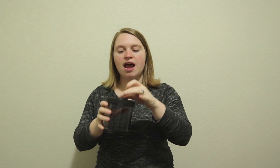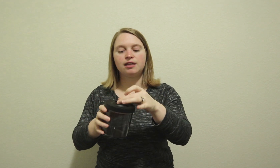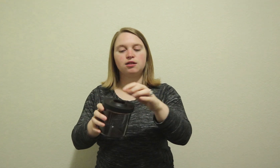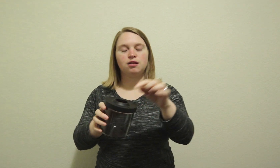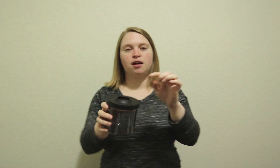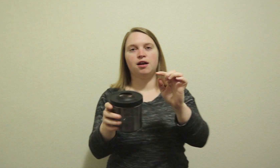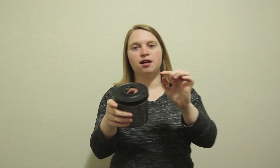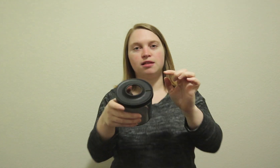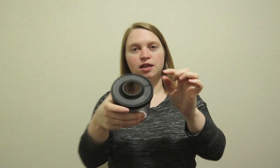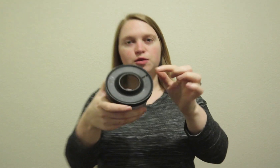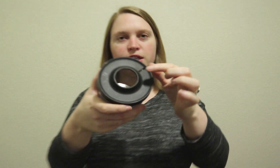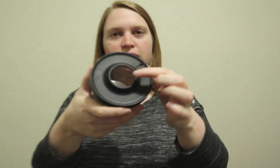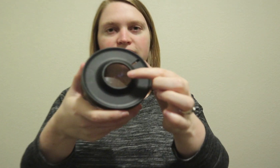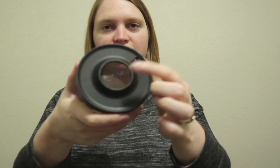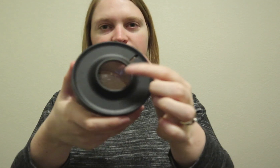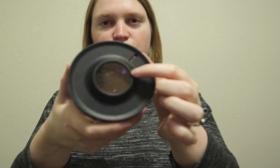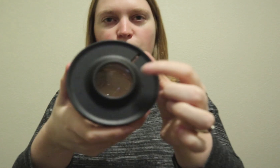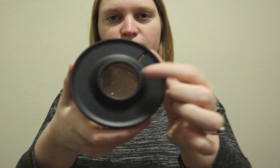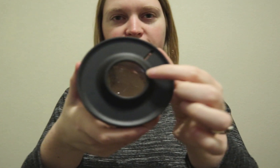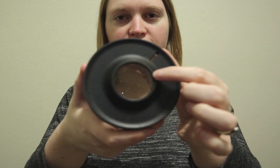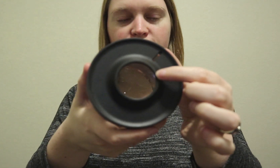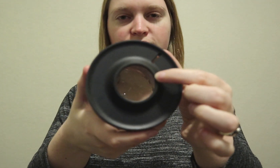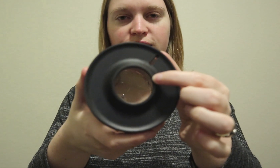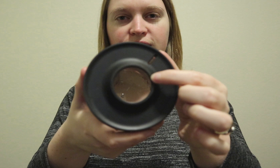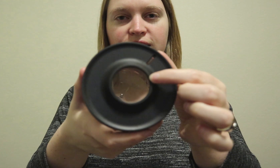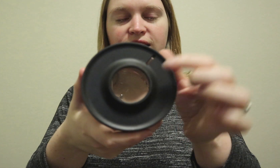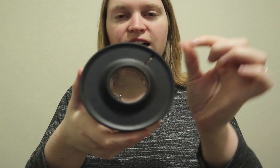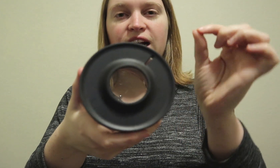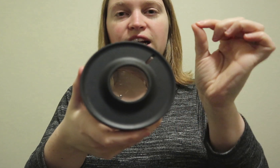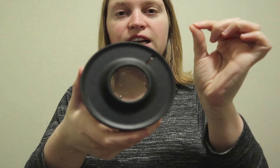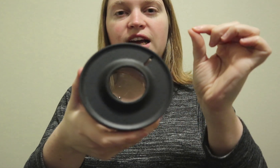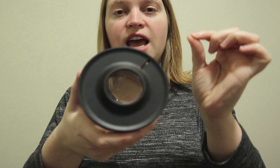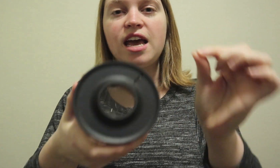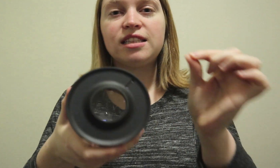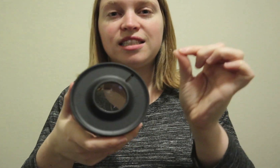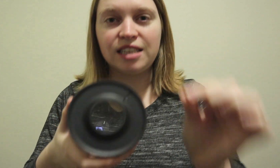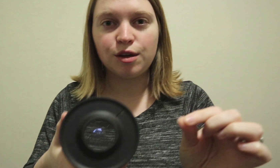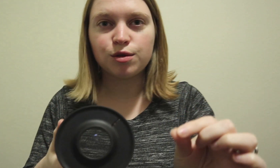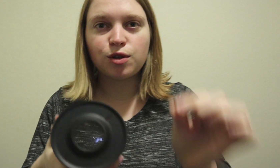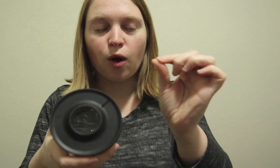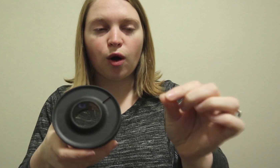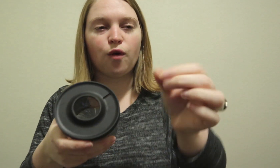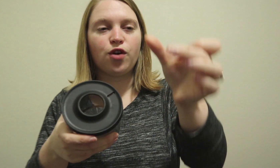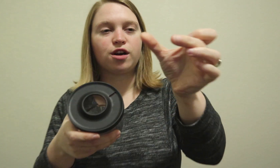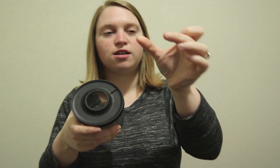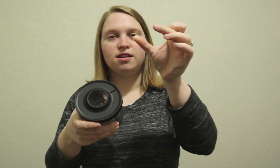it literally like, this hole right here It seals over